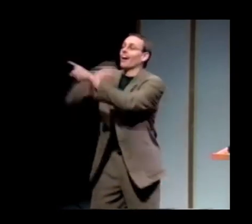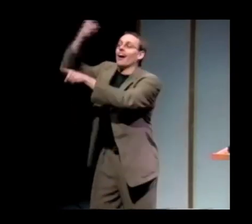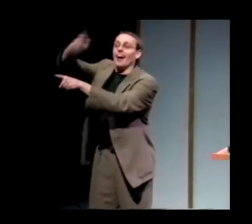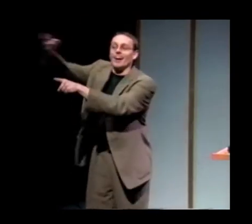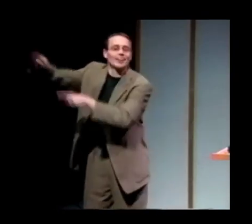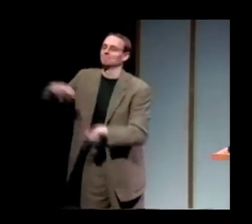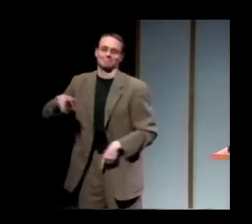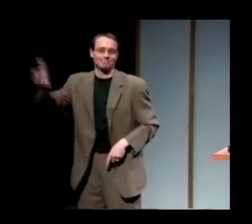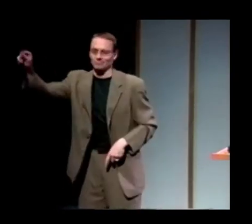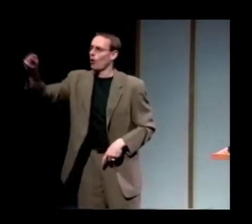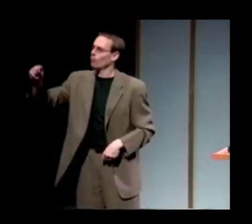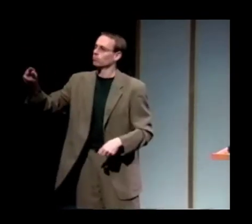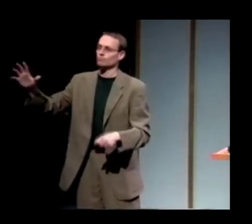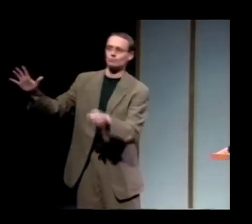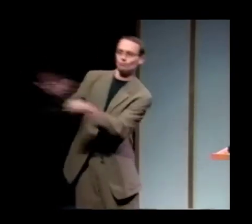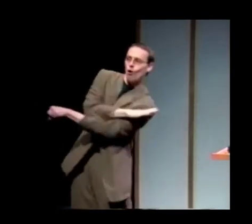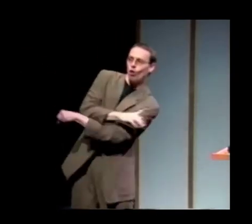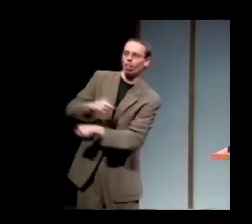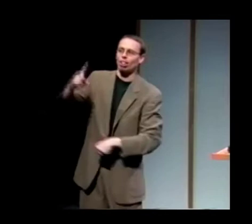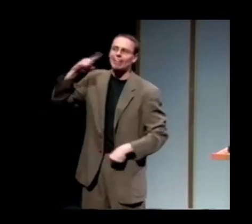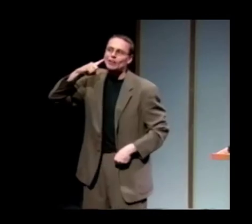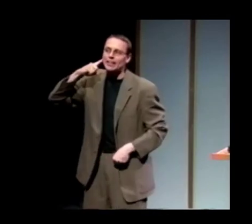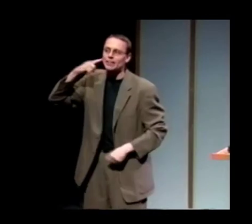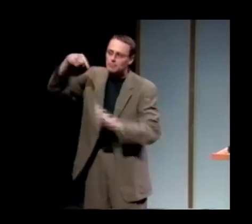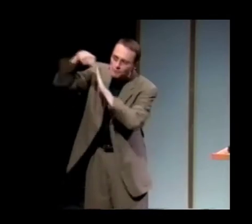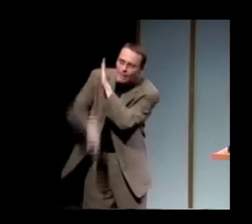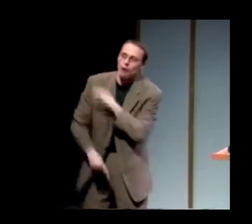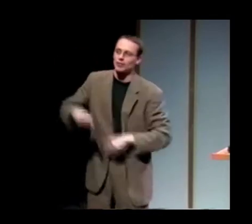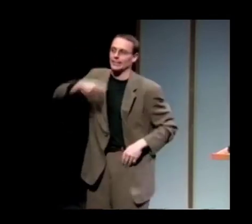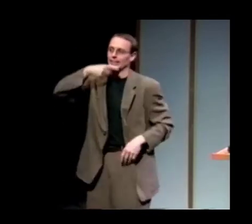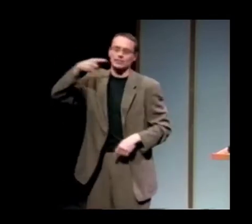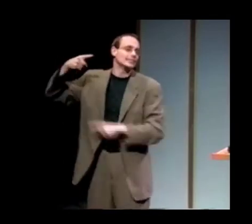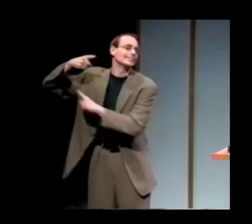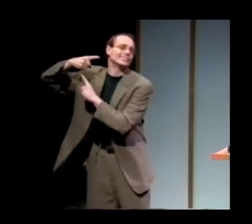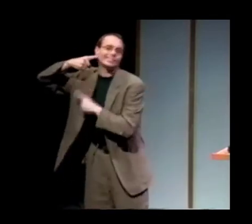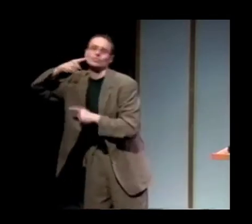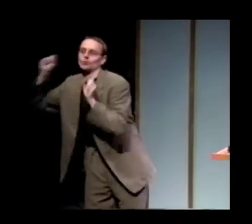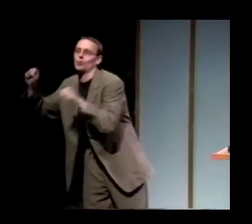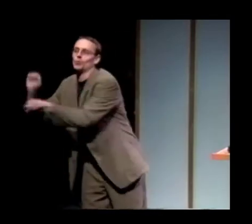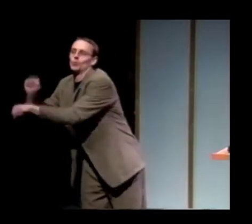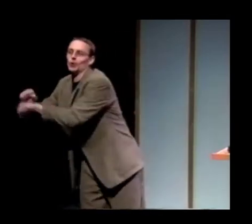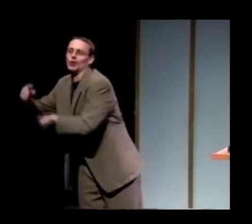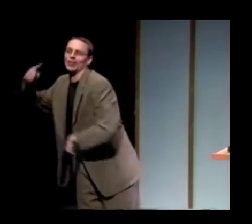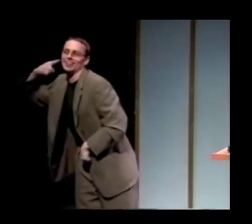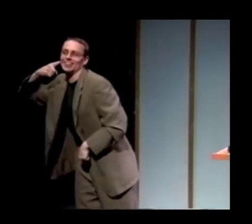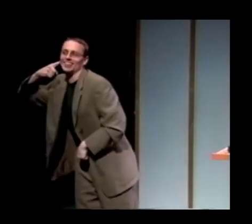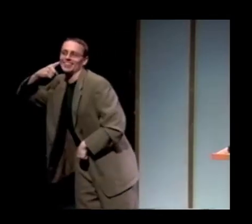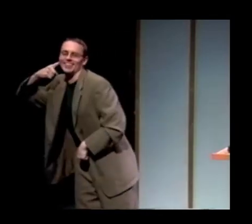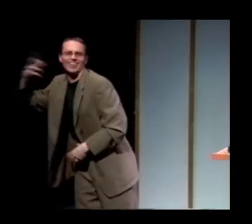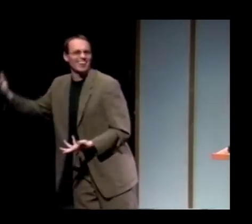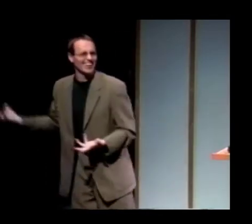OK. SO WHAT THIS MEANS-- NO, I'M NOT HARD OF HEARING. I AM FULLY HEARING, I'M PROFOUNDLY HEARING, OK?